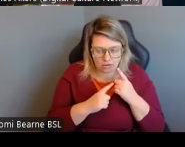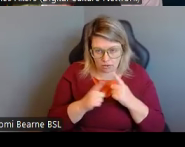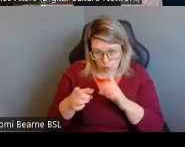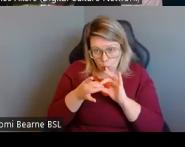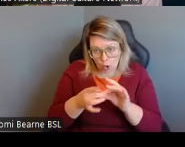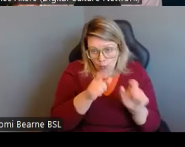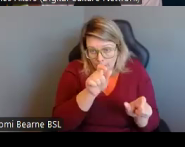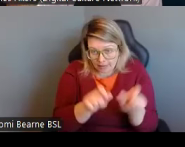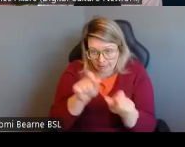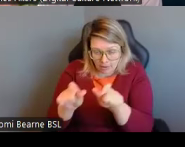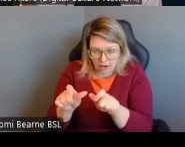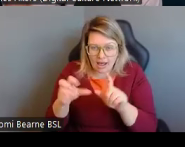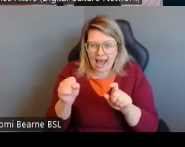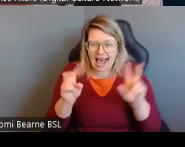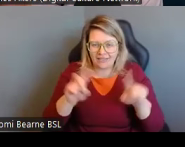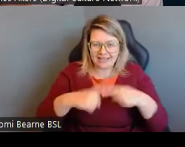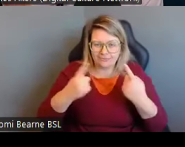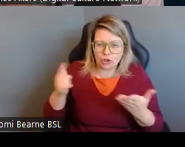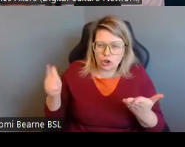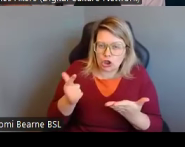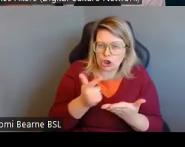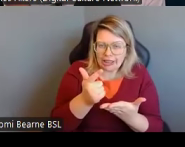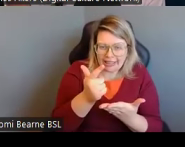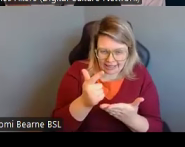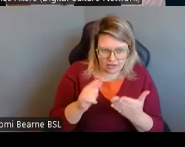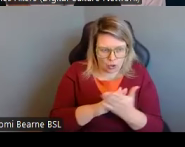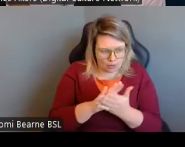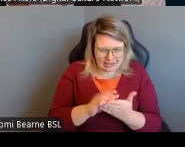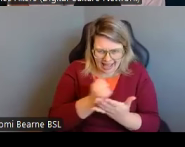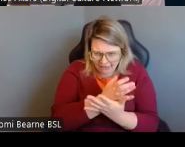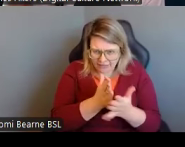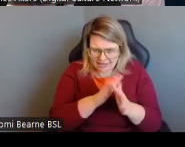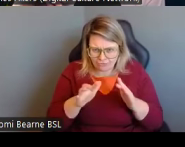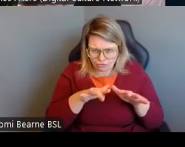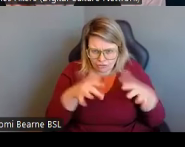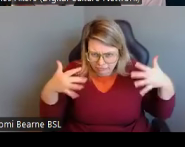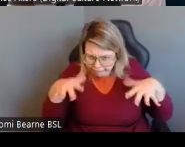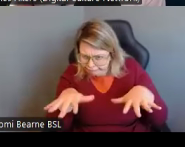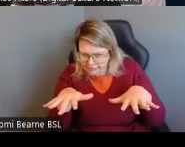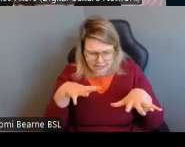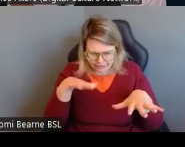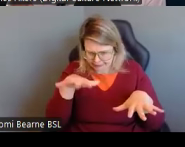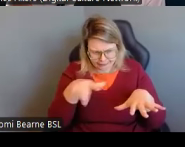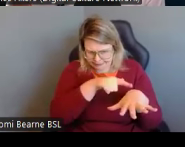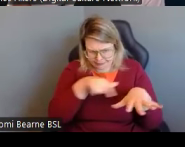Everything should be working together to get to where you want to be with this stuff. There are multiple bits of data to tell the full story.